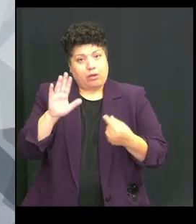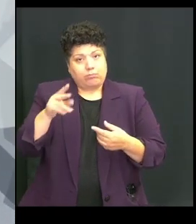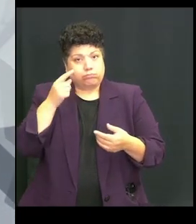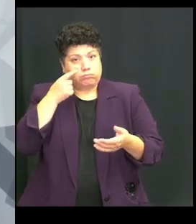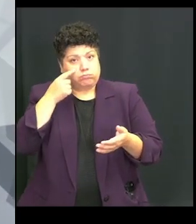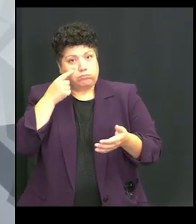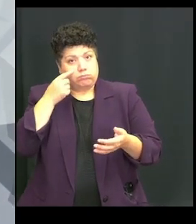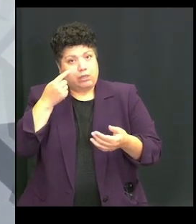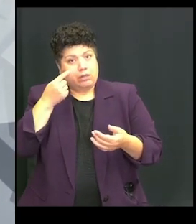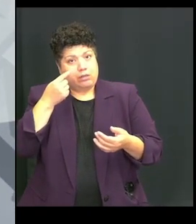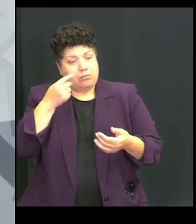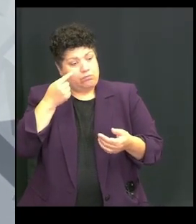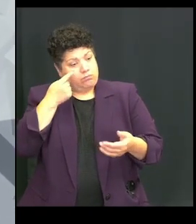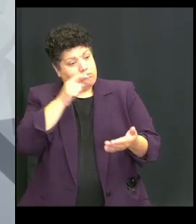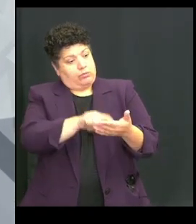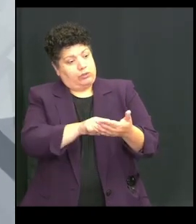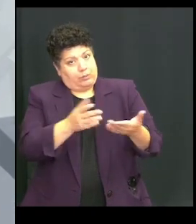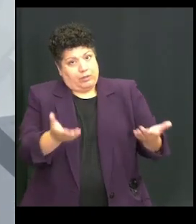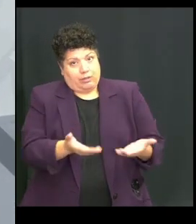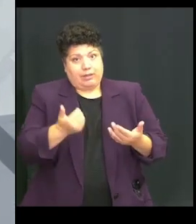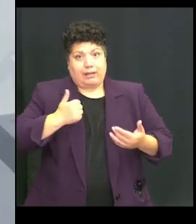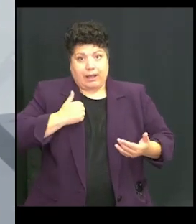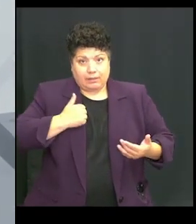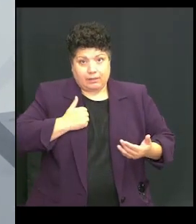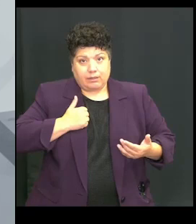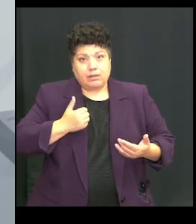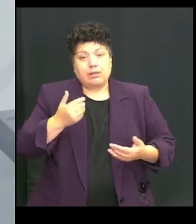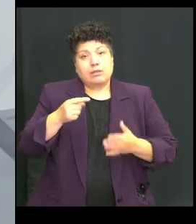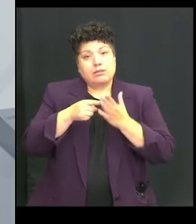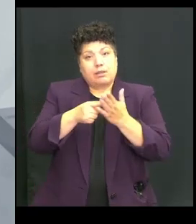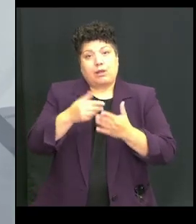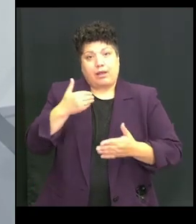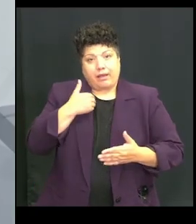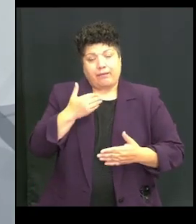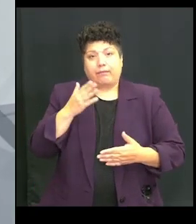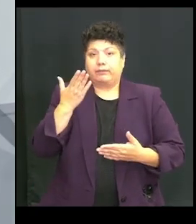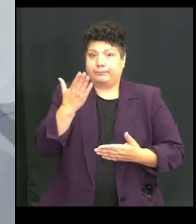but particularly situations like the fundamental human rights changes down south?